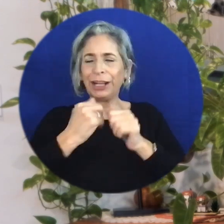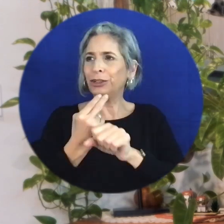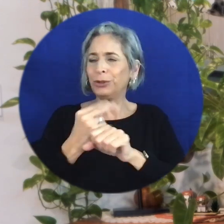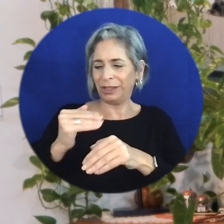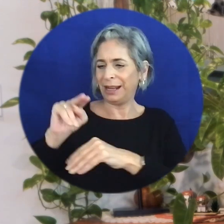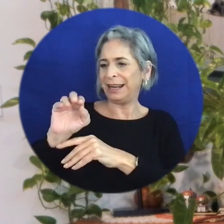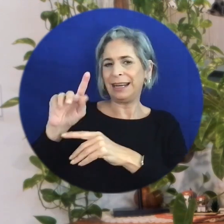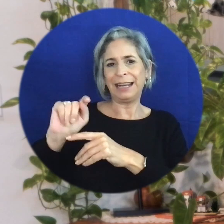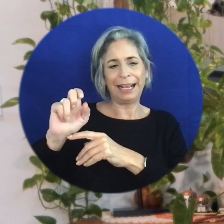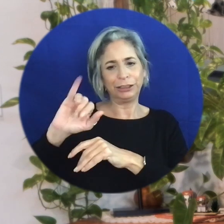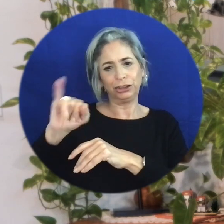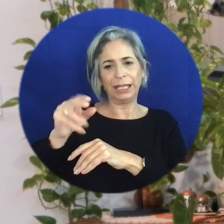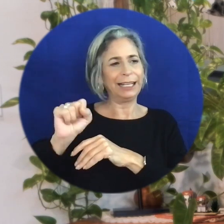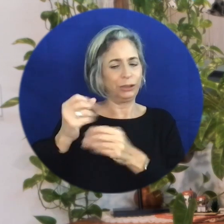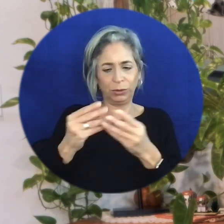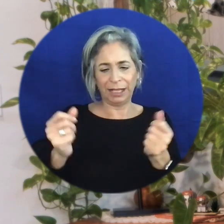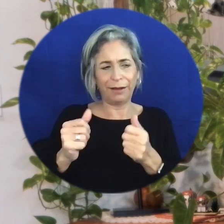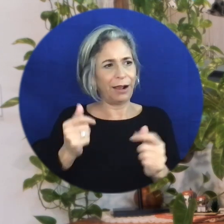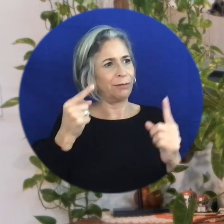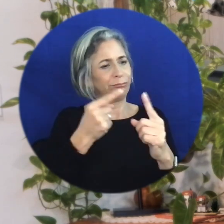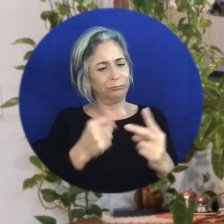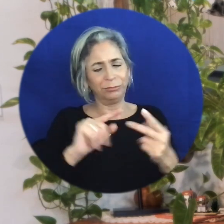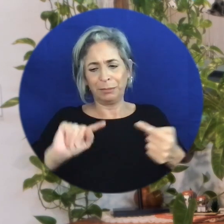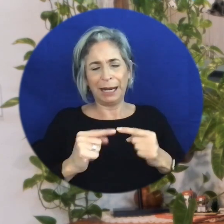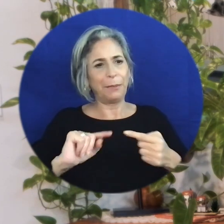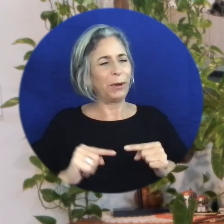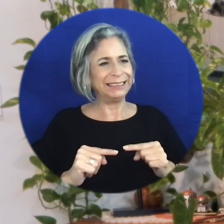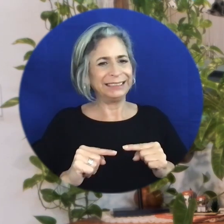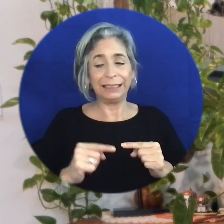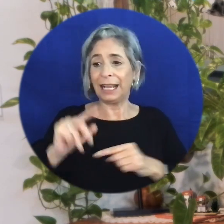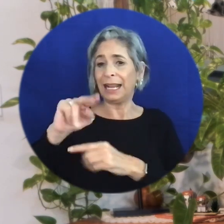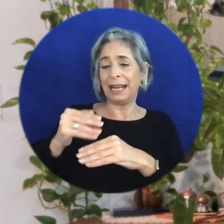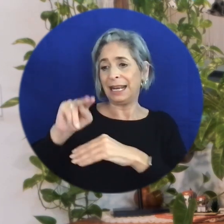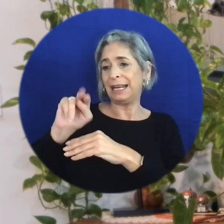and we learned how to use Next.js with our website to solve both of our biggest pain points. Next.js was becoming more